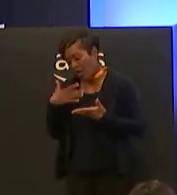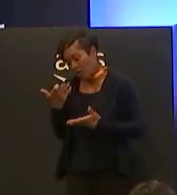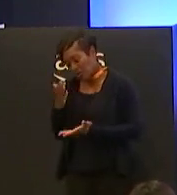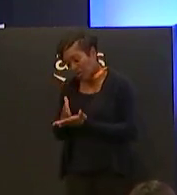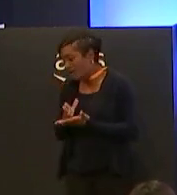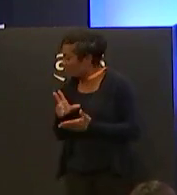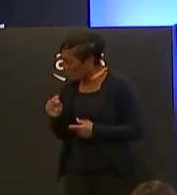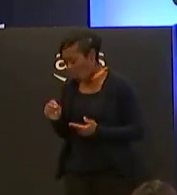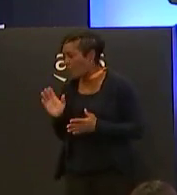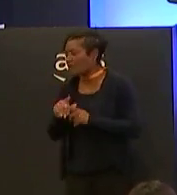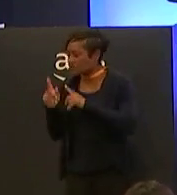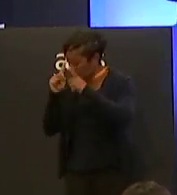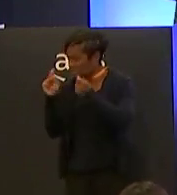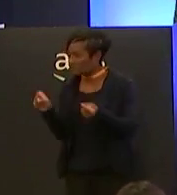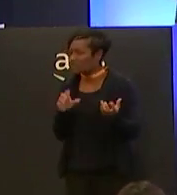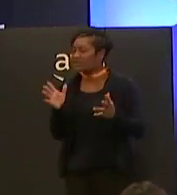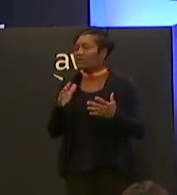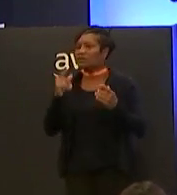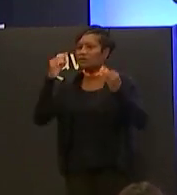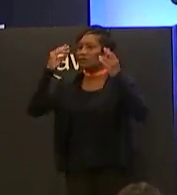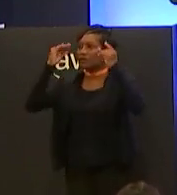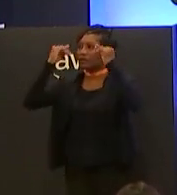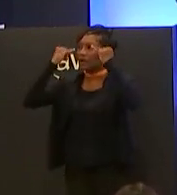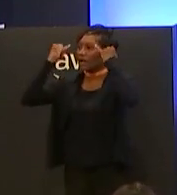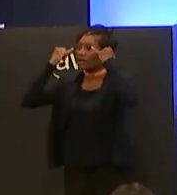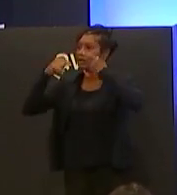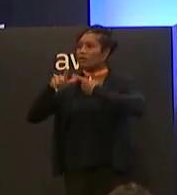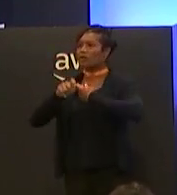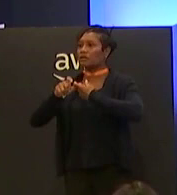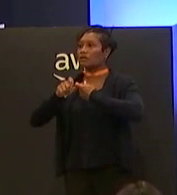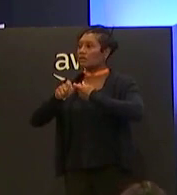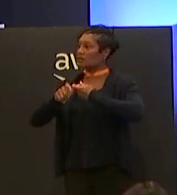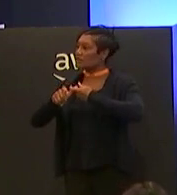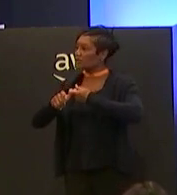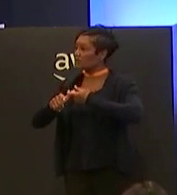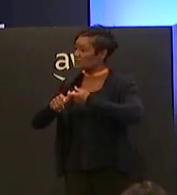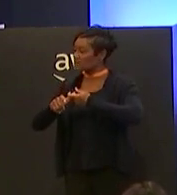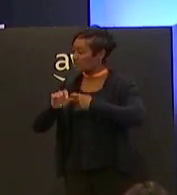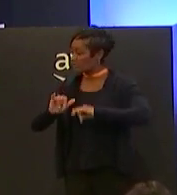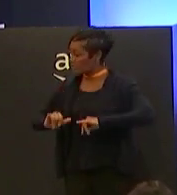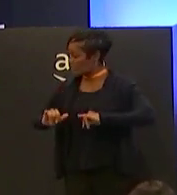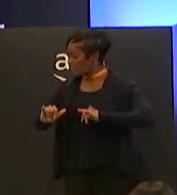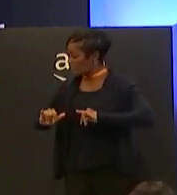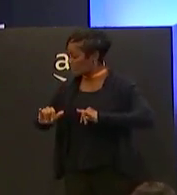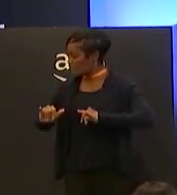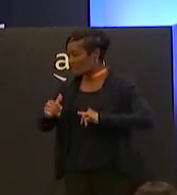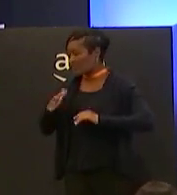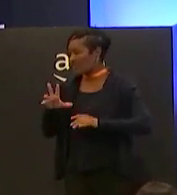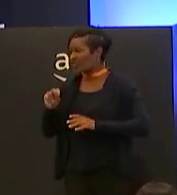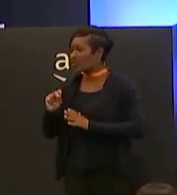And then thinking about ideas really do help, because then you realize, "Wow, I've already done half an hour of running."